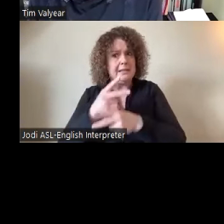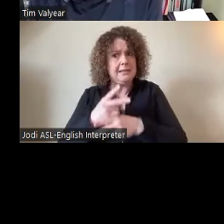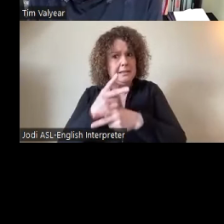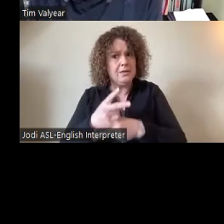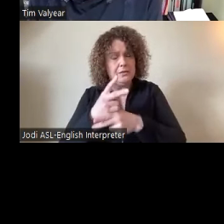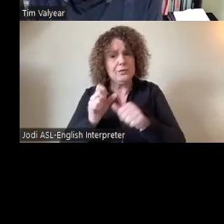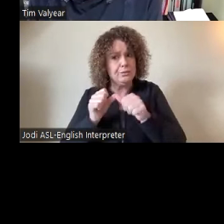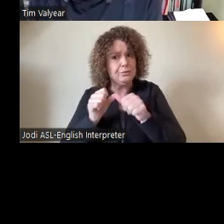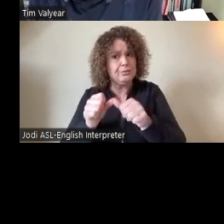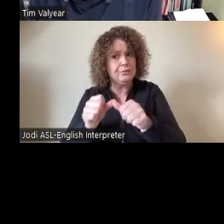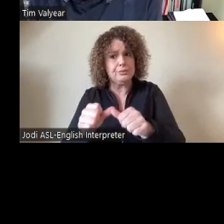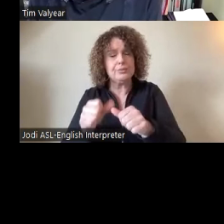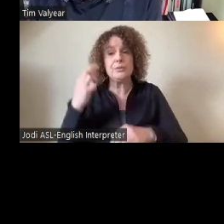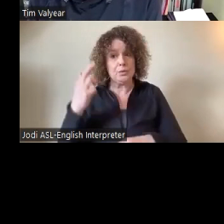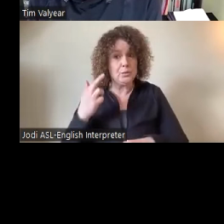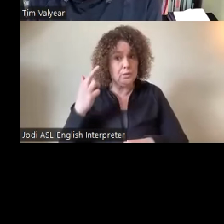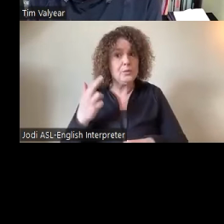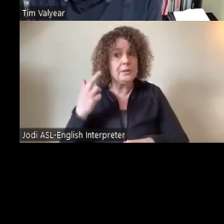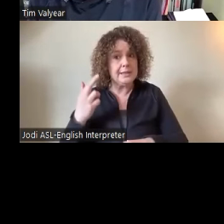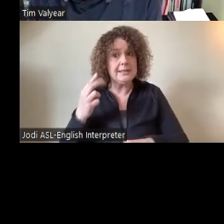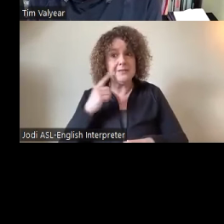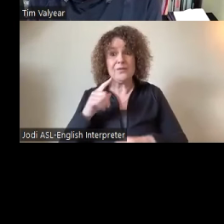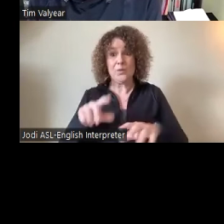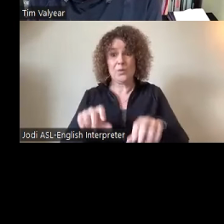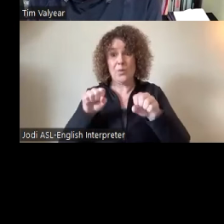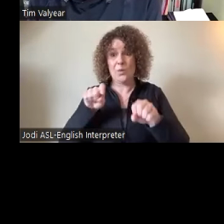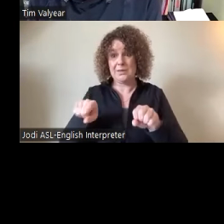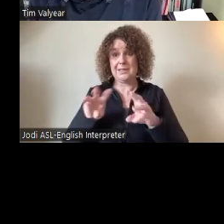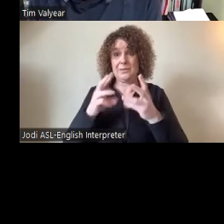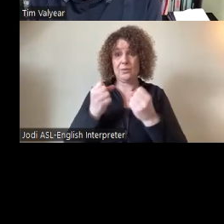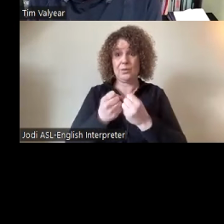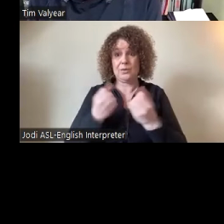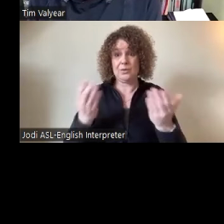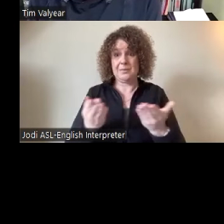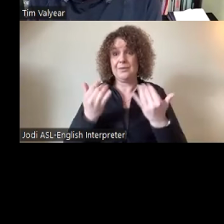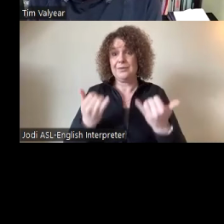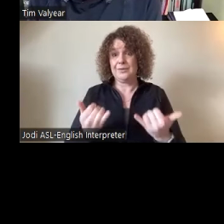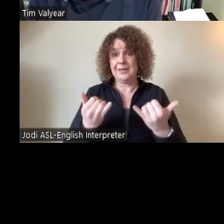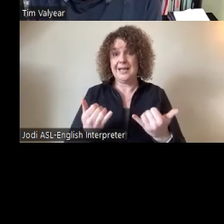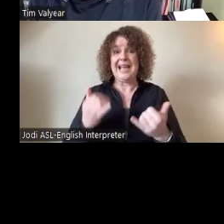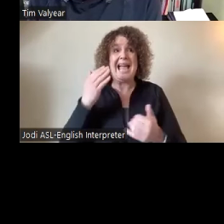time of mandates being lifted, we have to be more vigilant